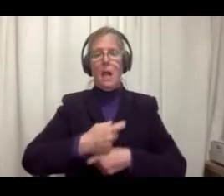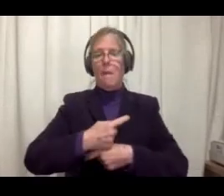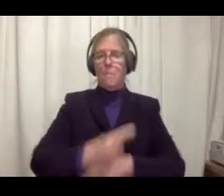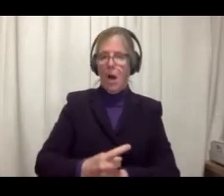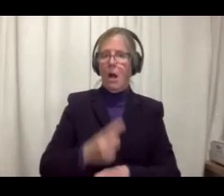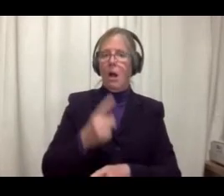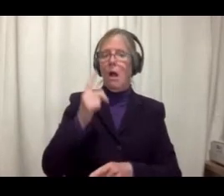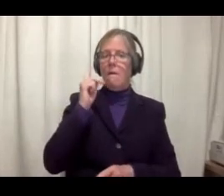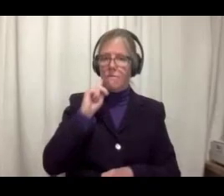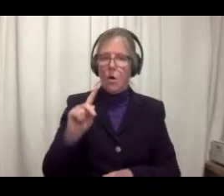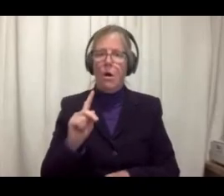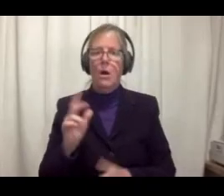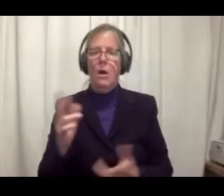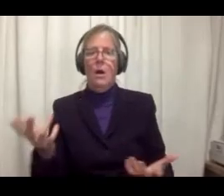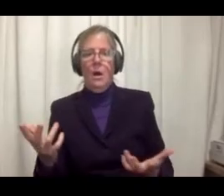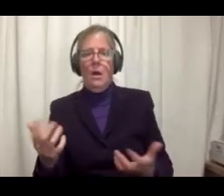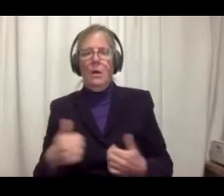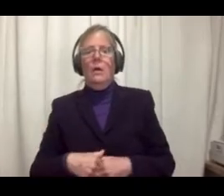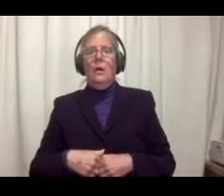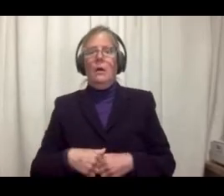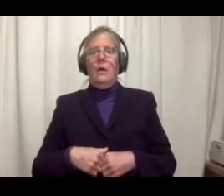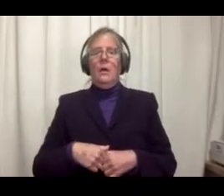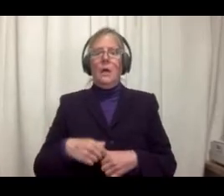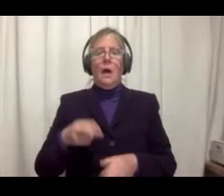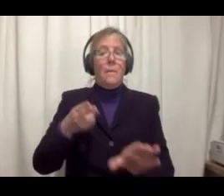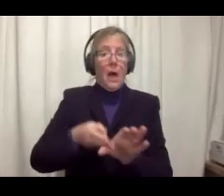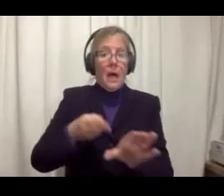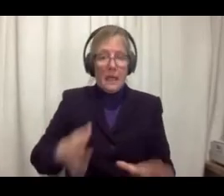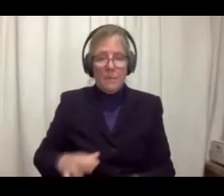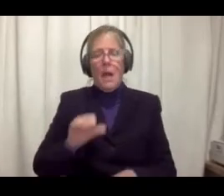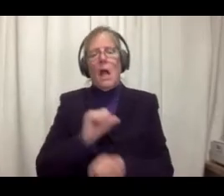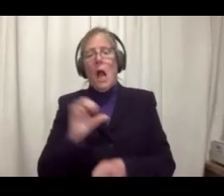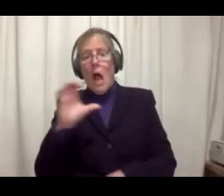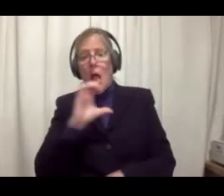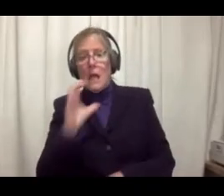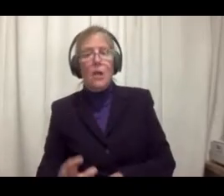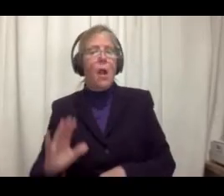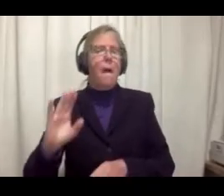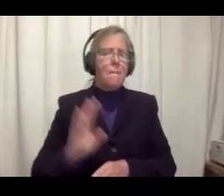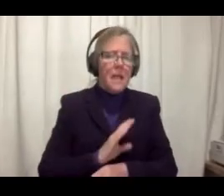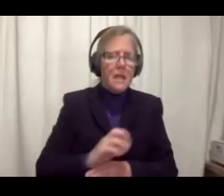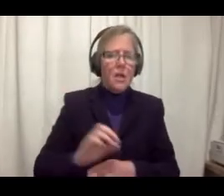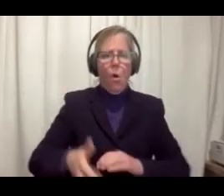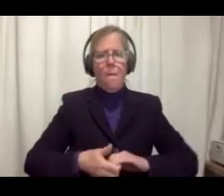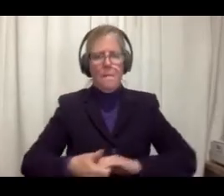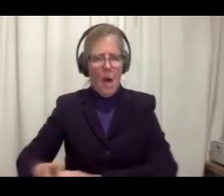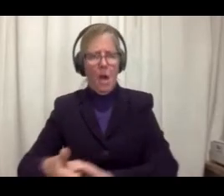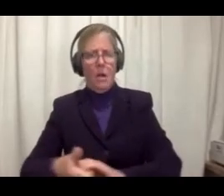or partners, they are just as valuable. Whether it’s an outreach flyer, a how-to guide,